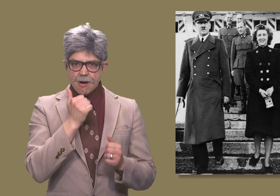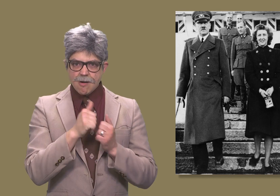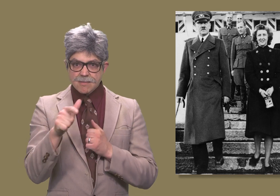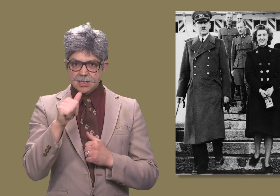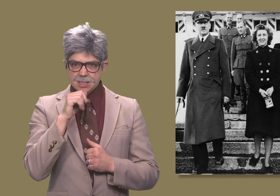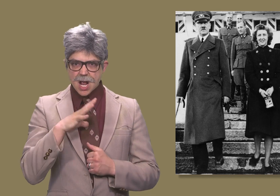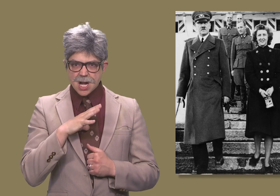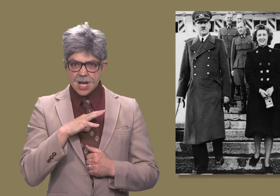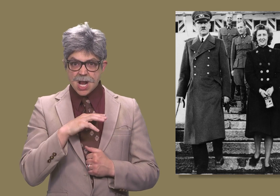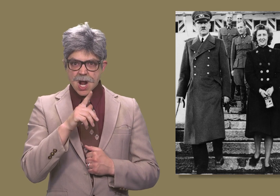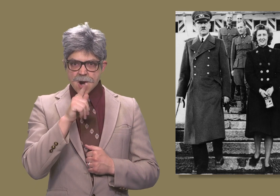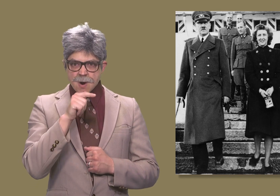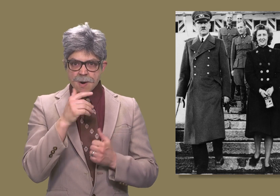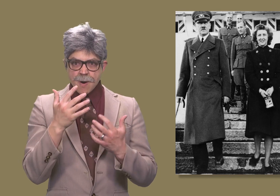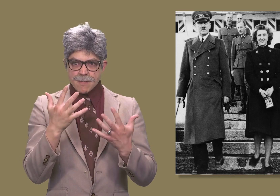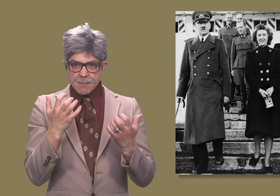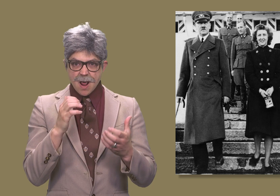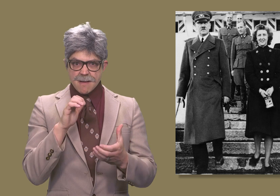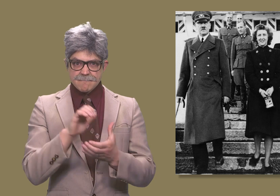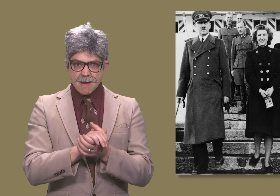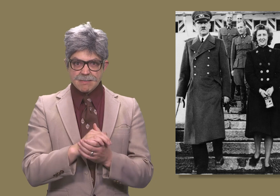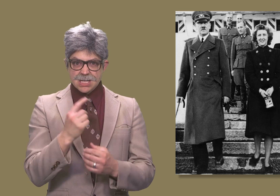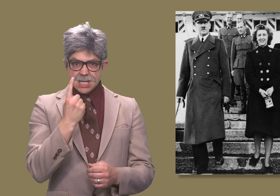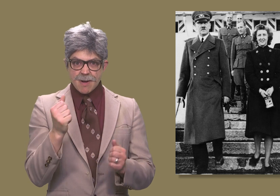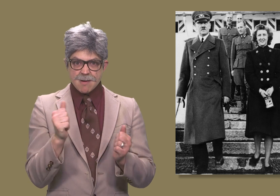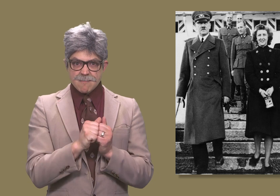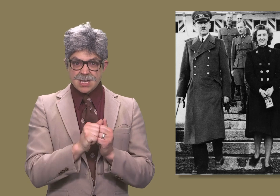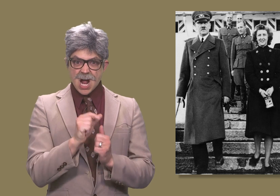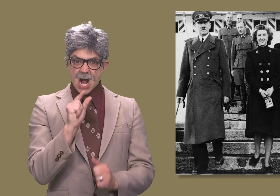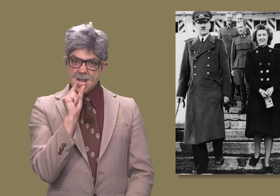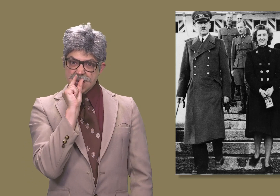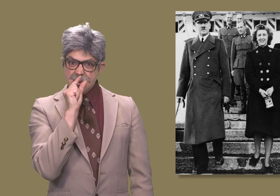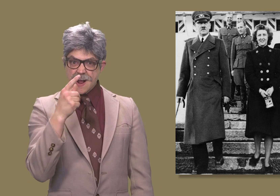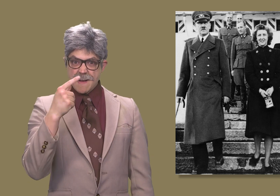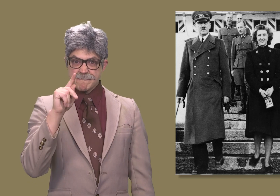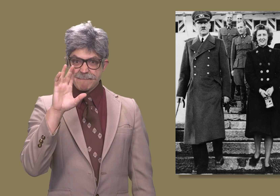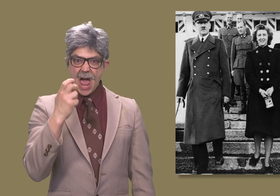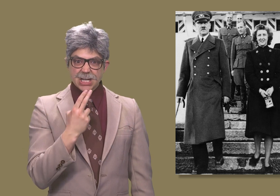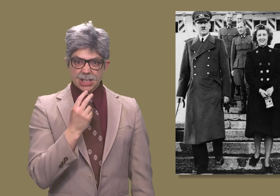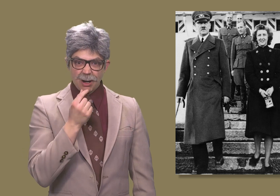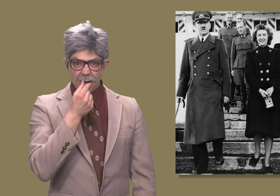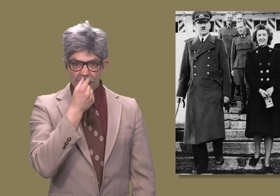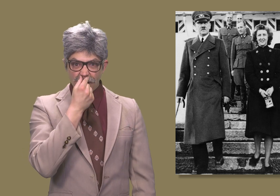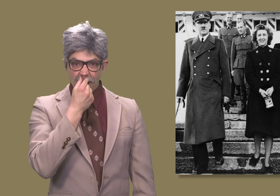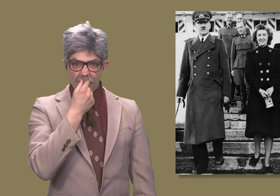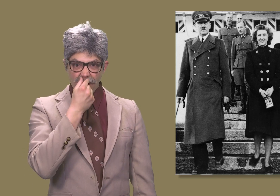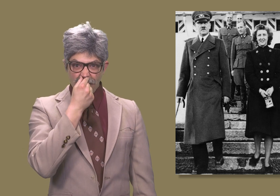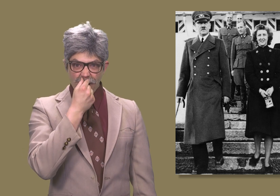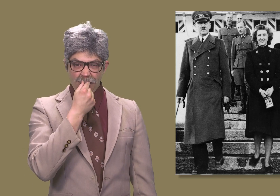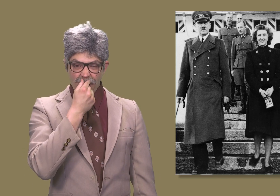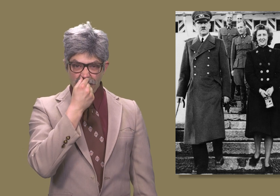What's wrong with this lady?! Who would wanna marry someone with a little mustache? A patch?!